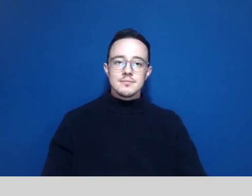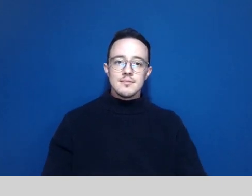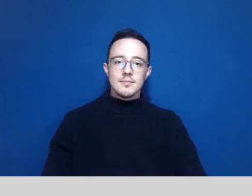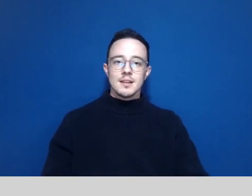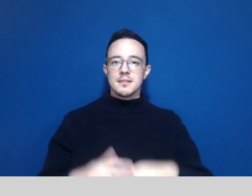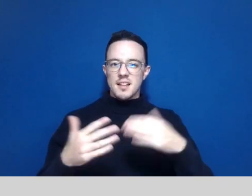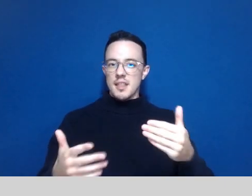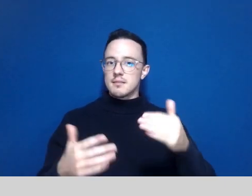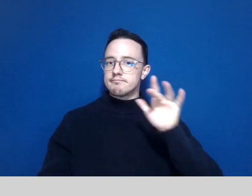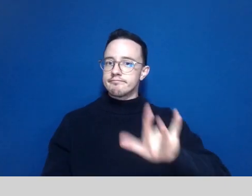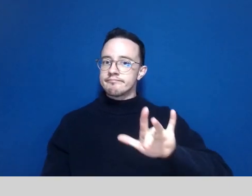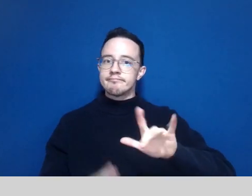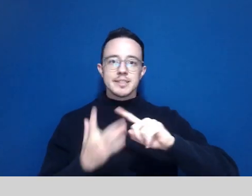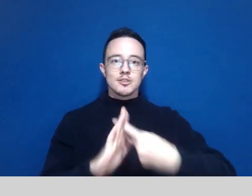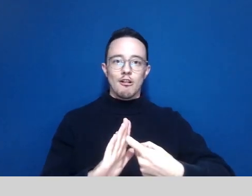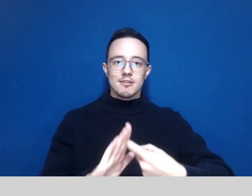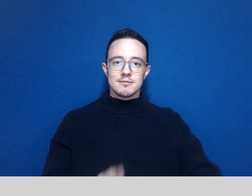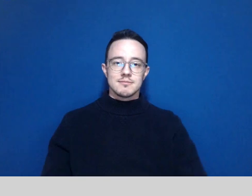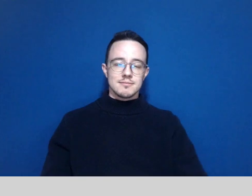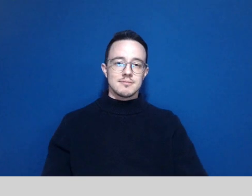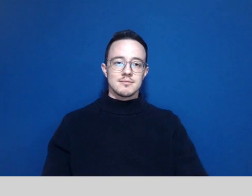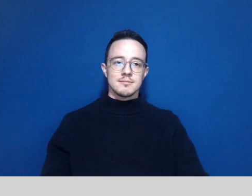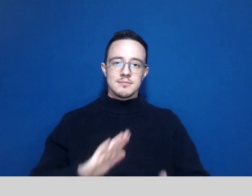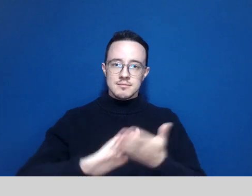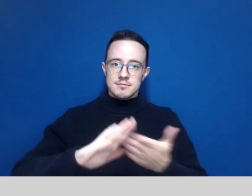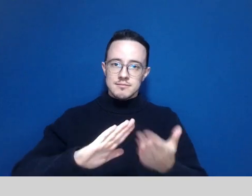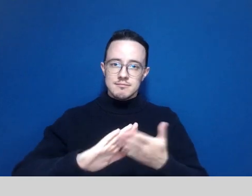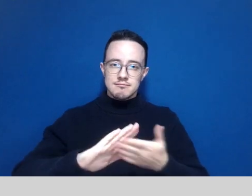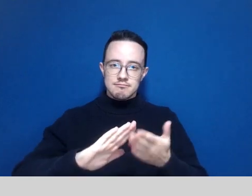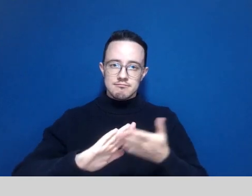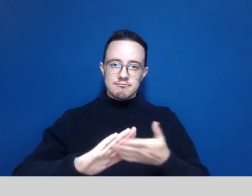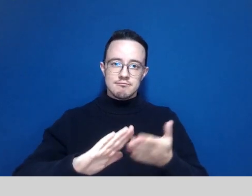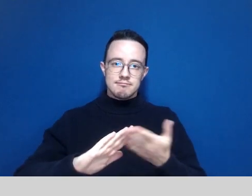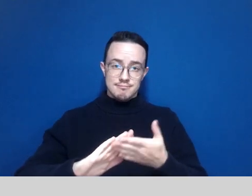And then we're going to start. We're going to run start.